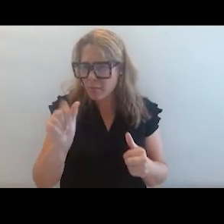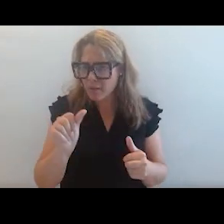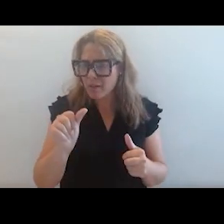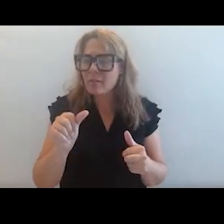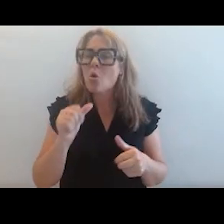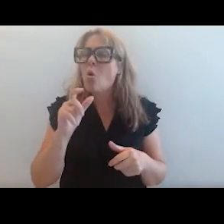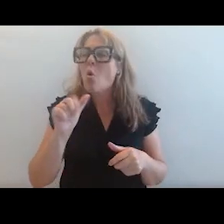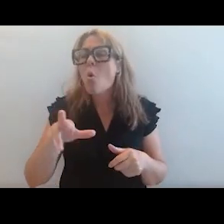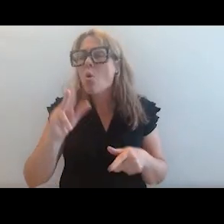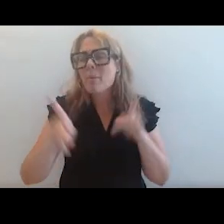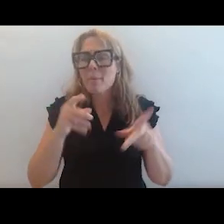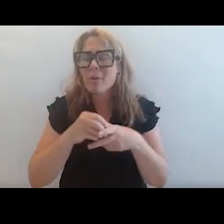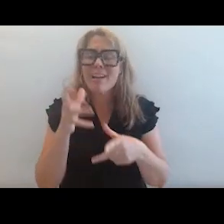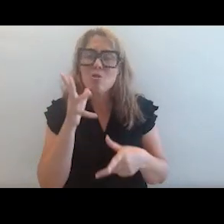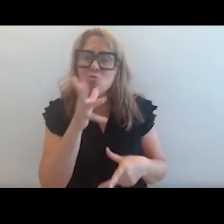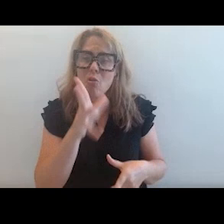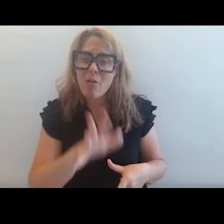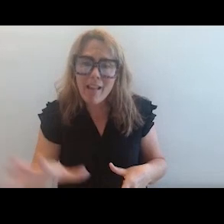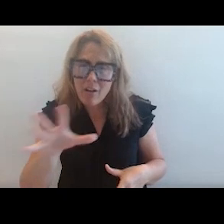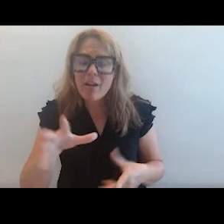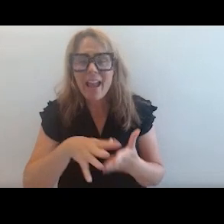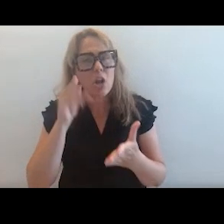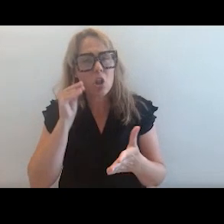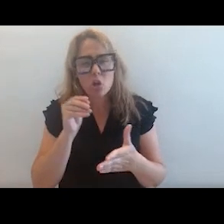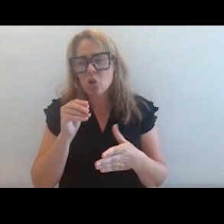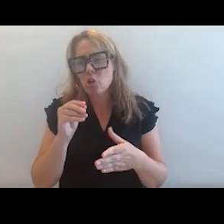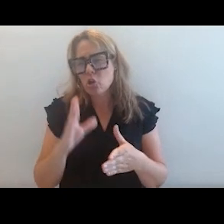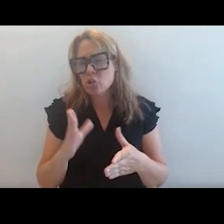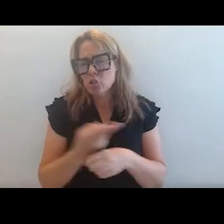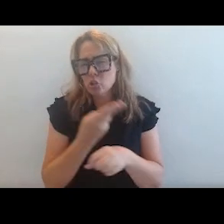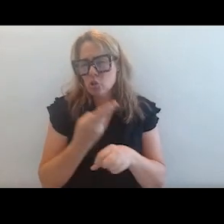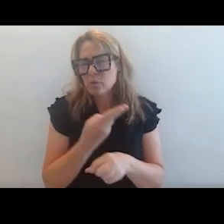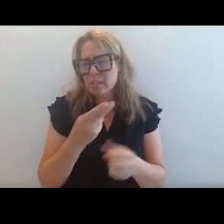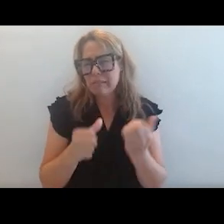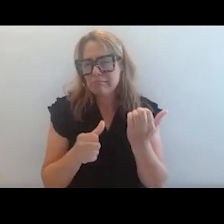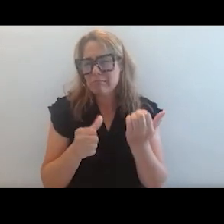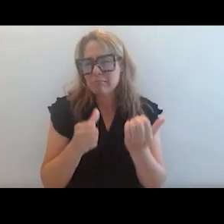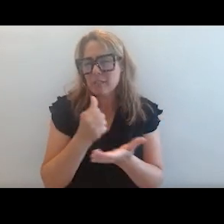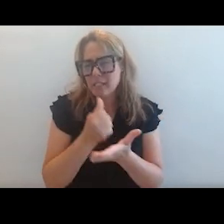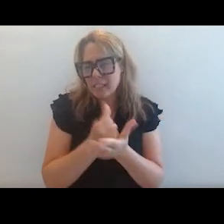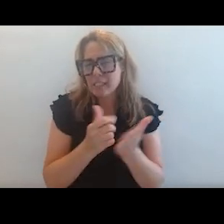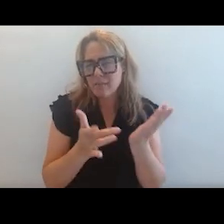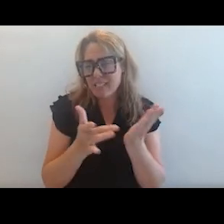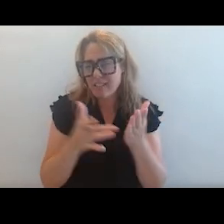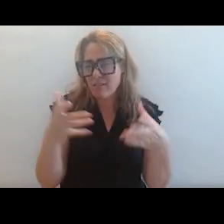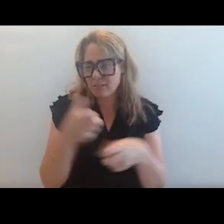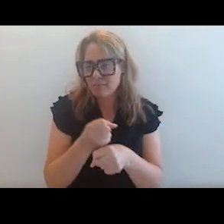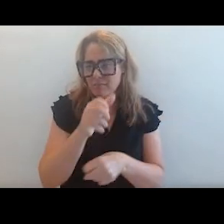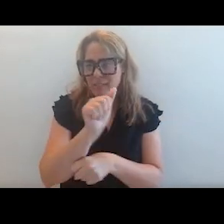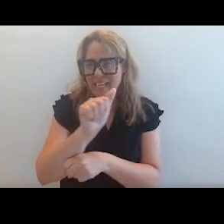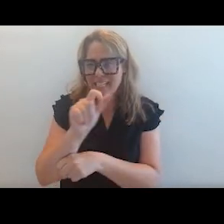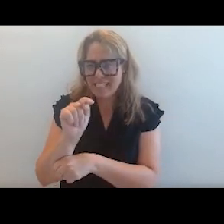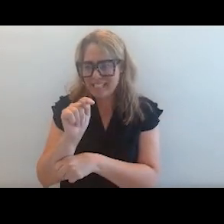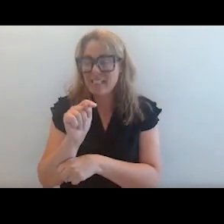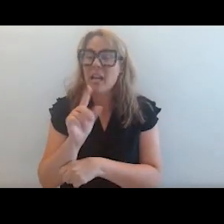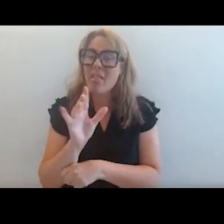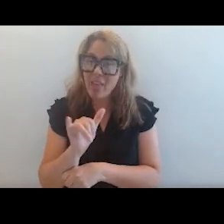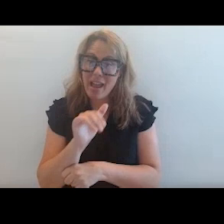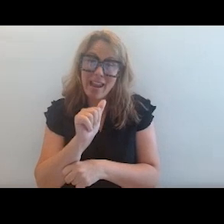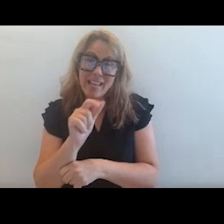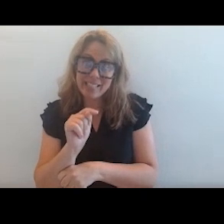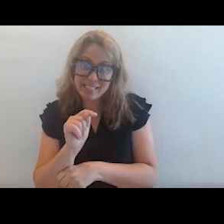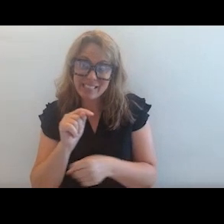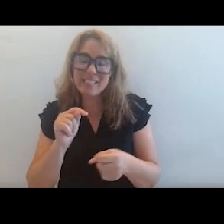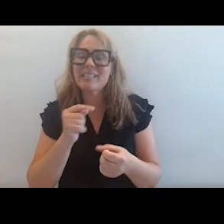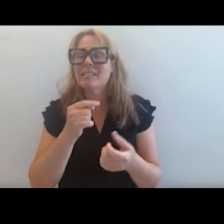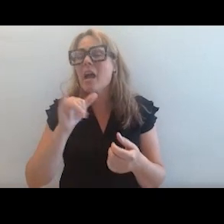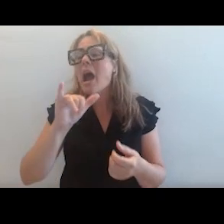those in rural or underserved areas, and learners using assistive technology, or AT. AT is an item,